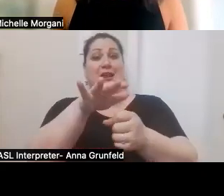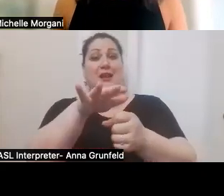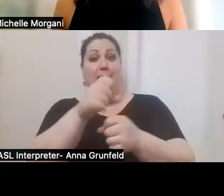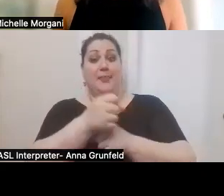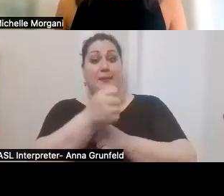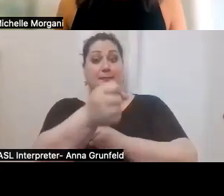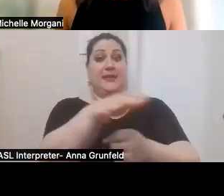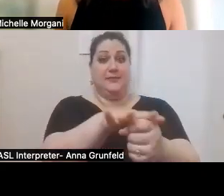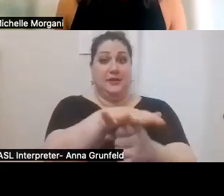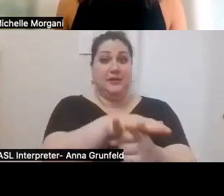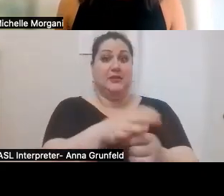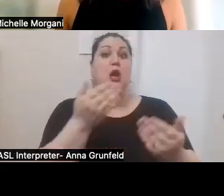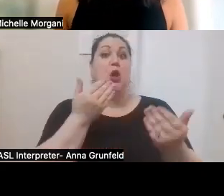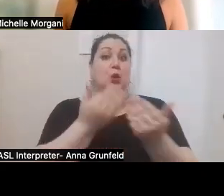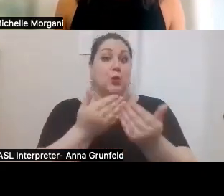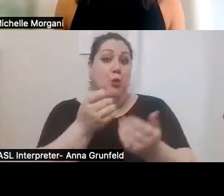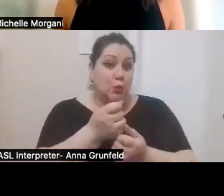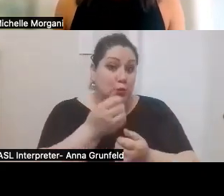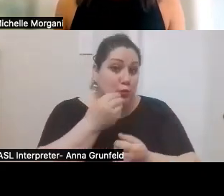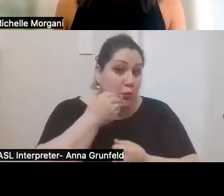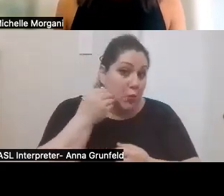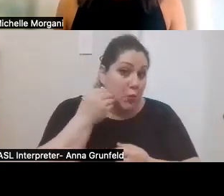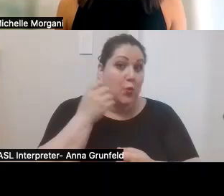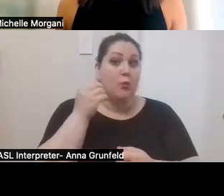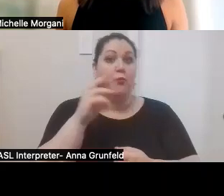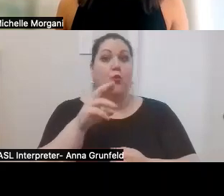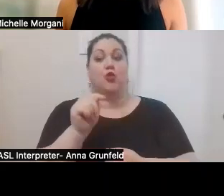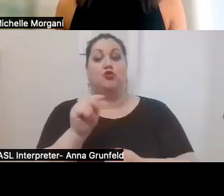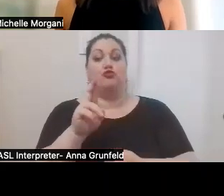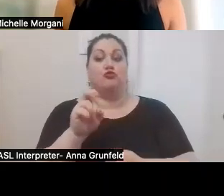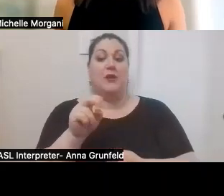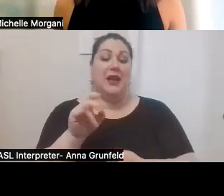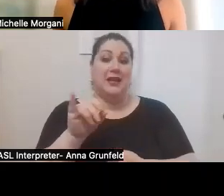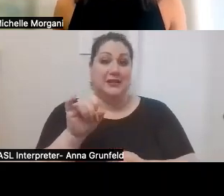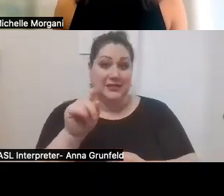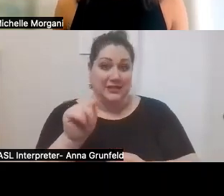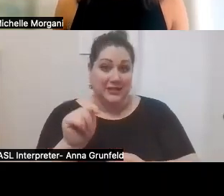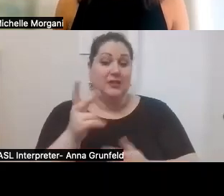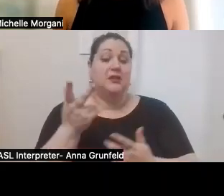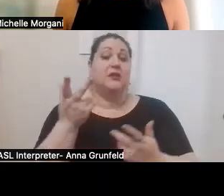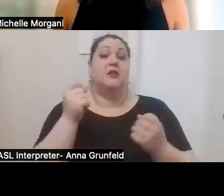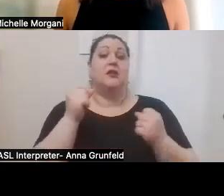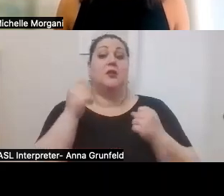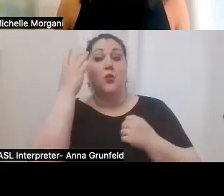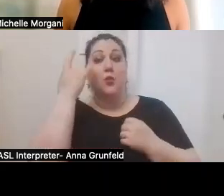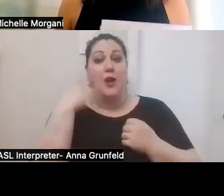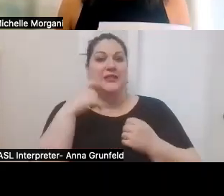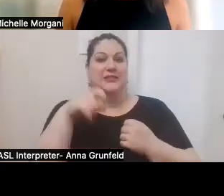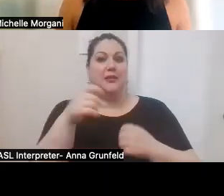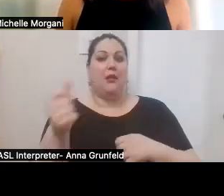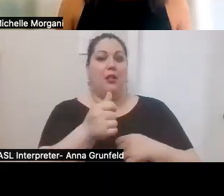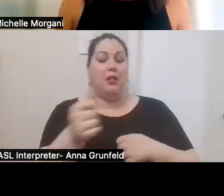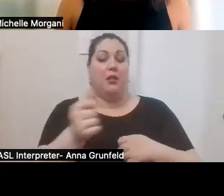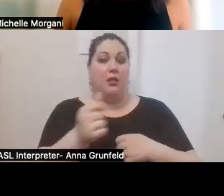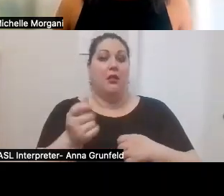able to access the site as well as they know if they had to if they were a site closer to home.